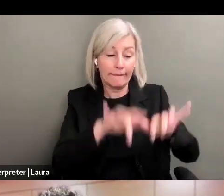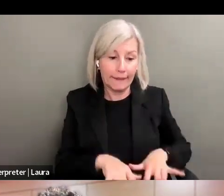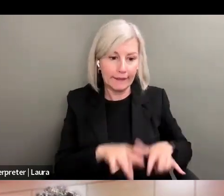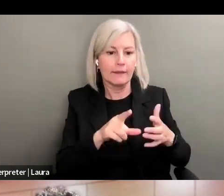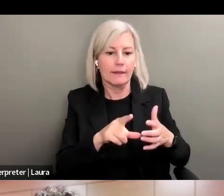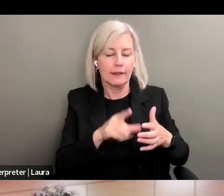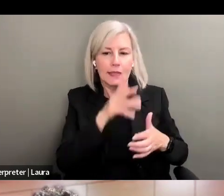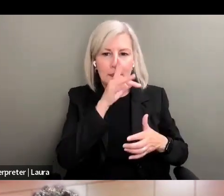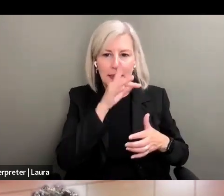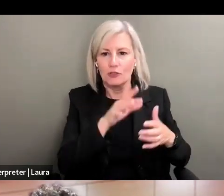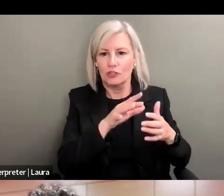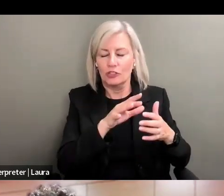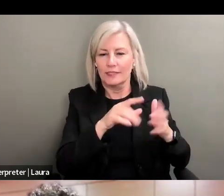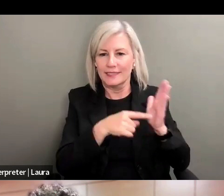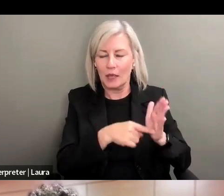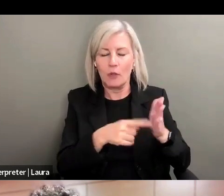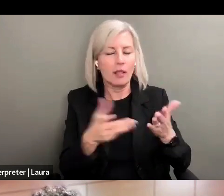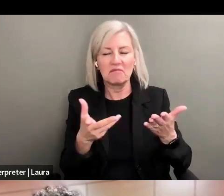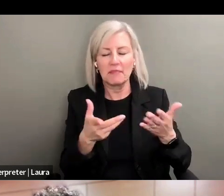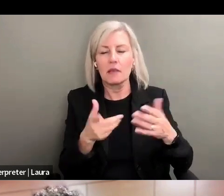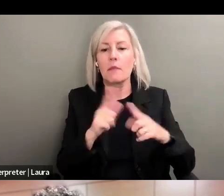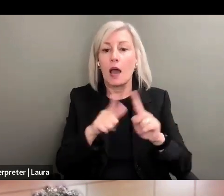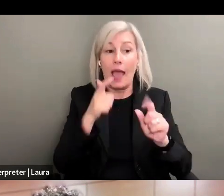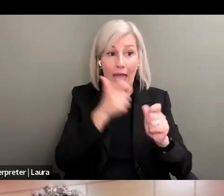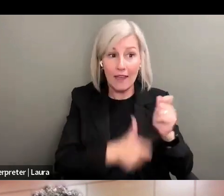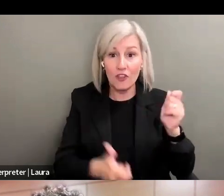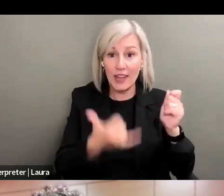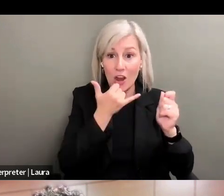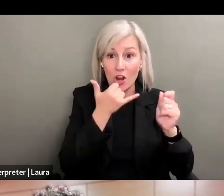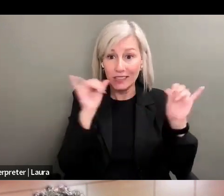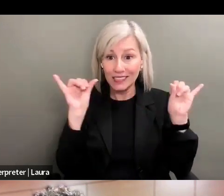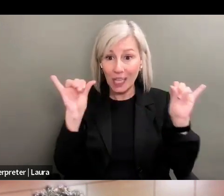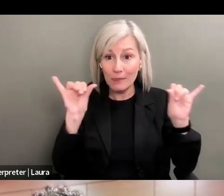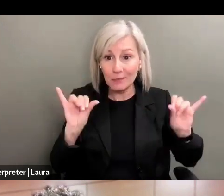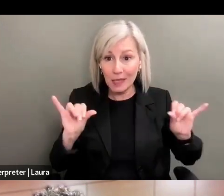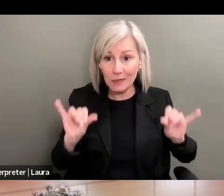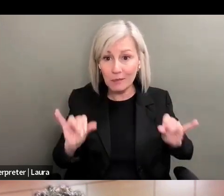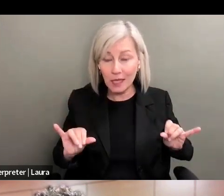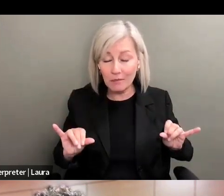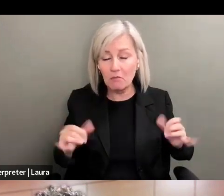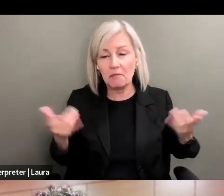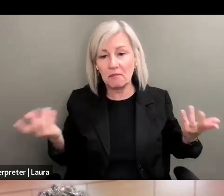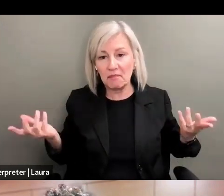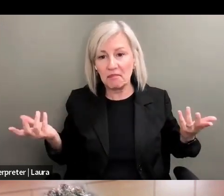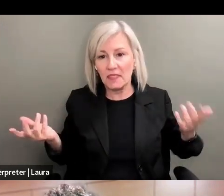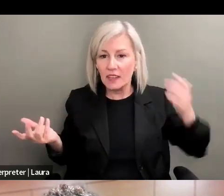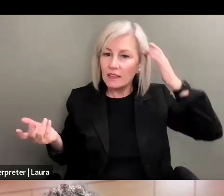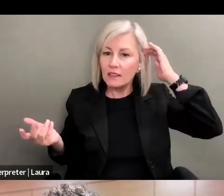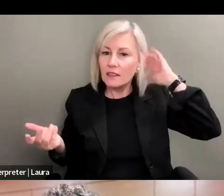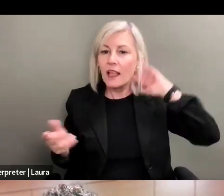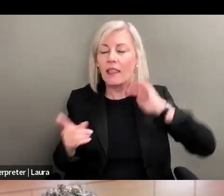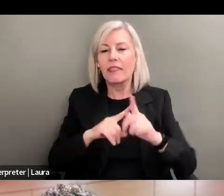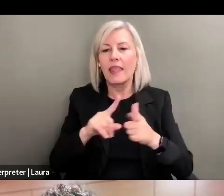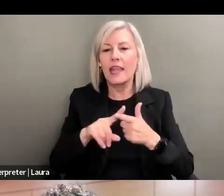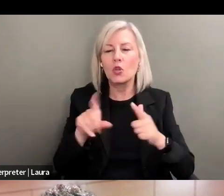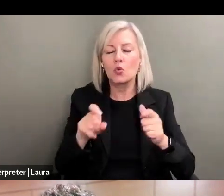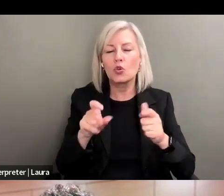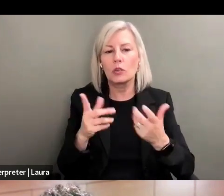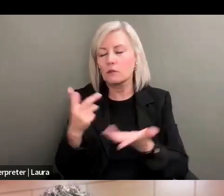But I think looking and seeing like, oh, is every error they made the same? And then you could potentially consult with someone who's working